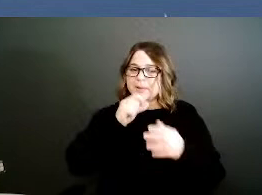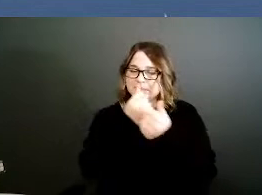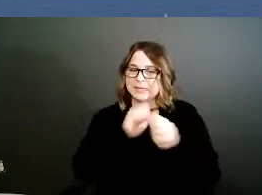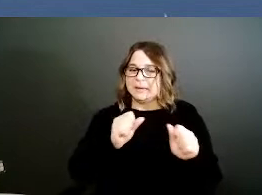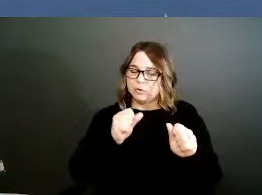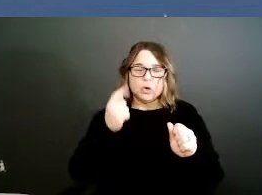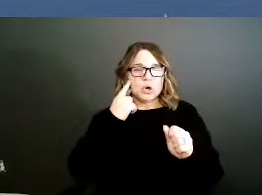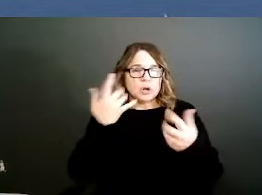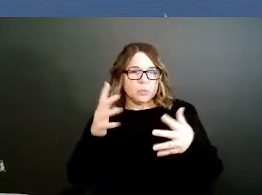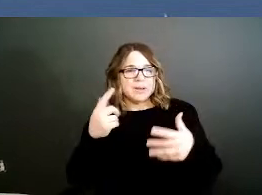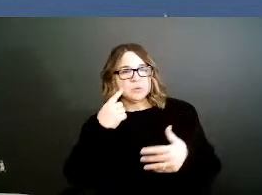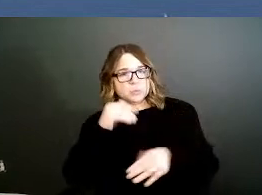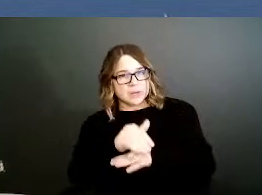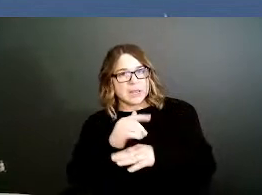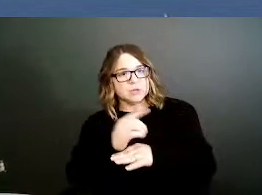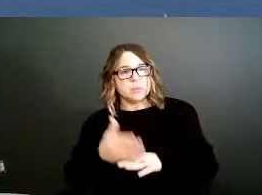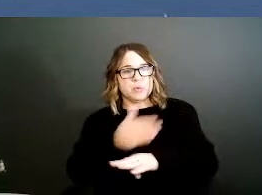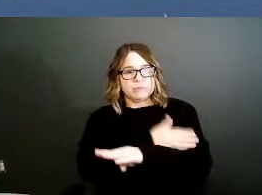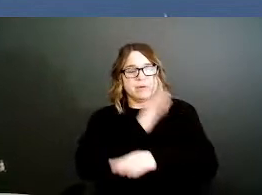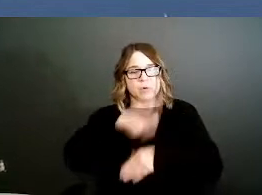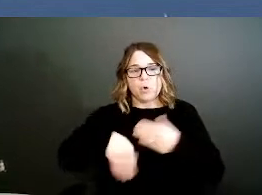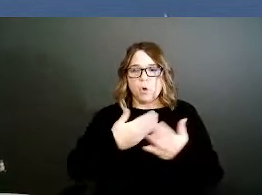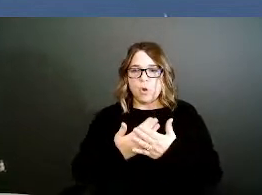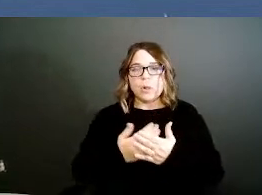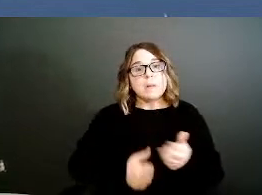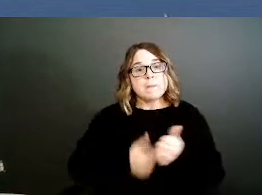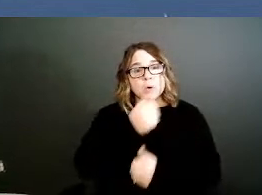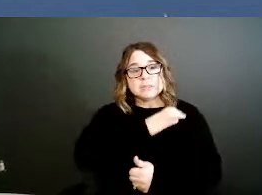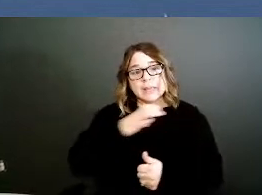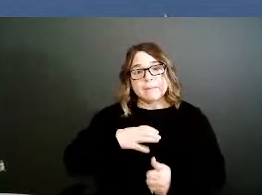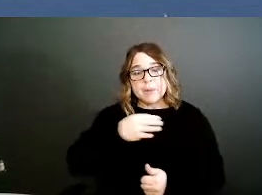AND MOST OF YOU COUNCIL MEMBERS AND MAYOR FREY SAID AS MUCH WHEN RUNNING FOR OFFICE THIS YEAR.